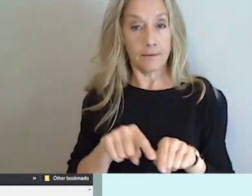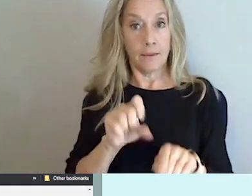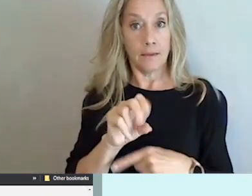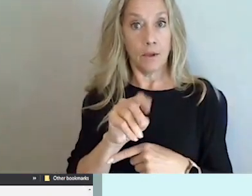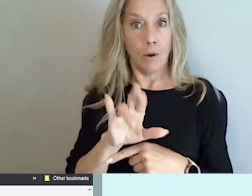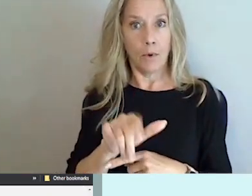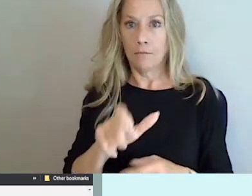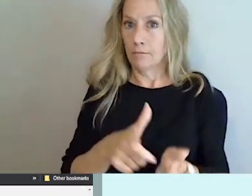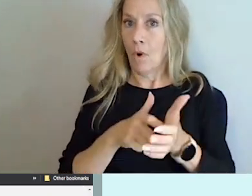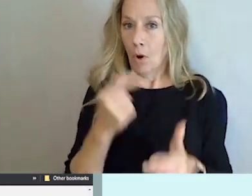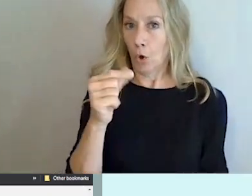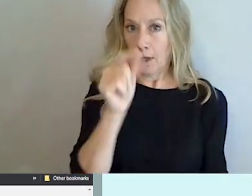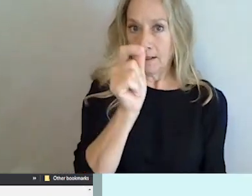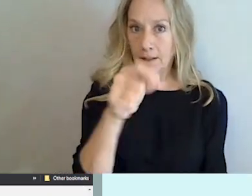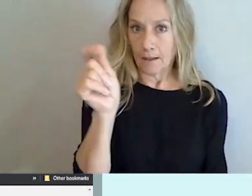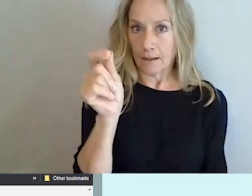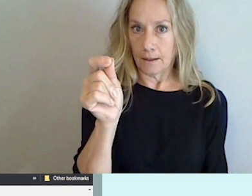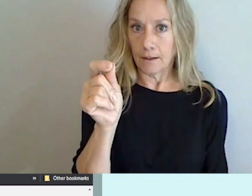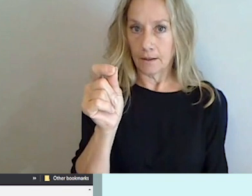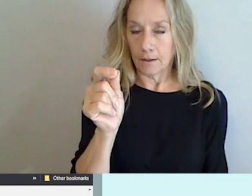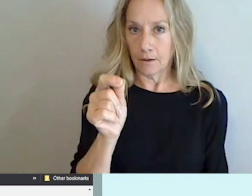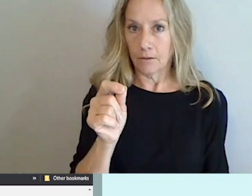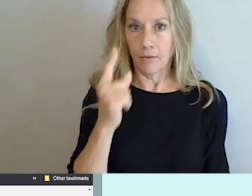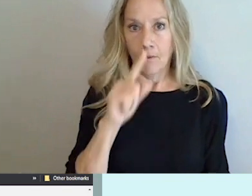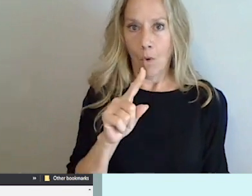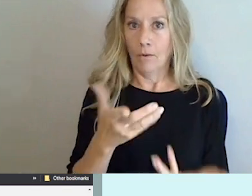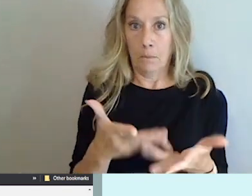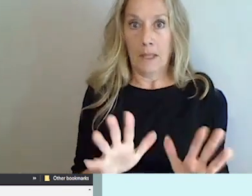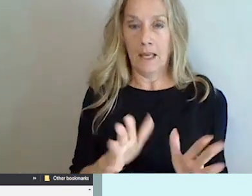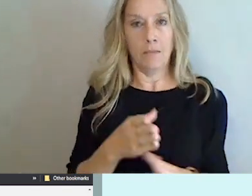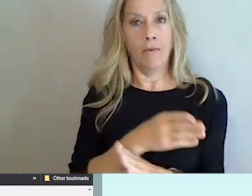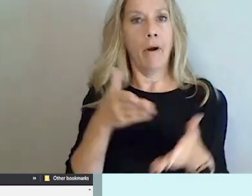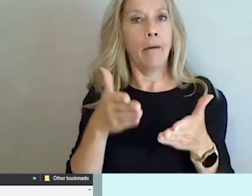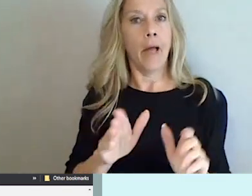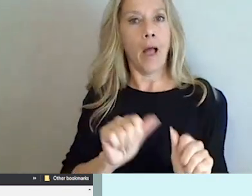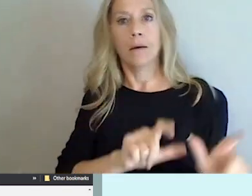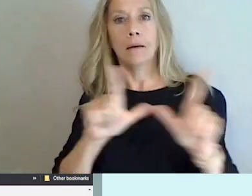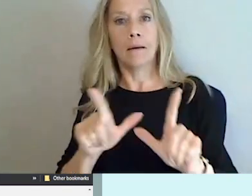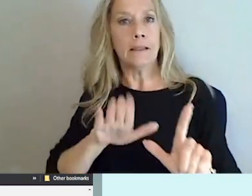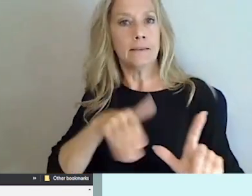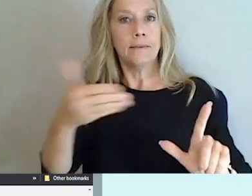check mark in the Review Complete column before you can move forward. If you make any changes while reviewing,